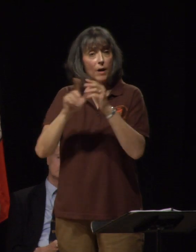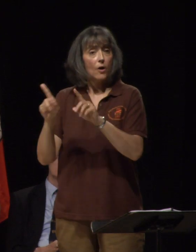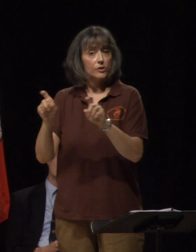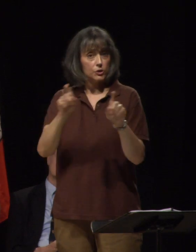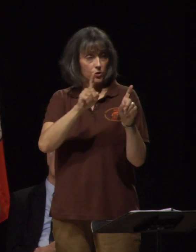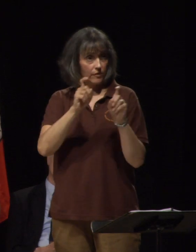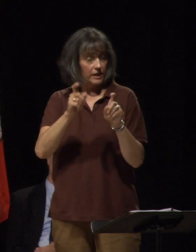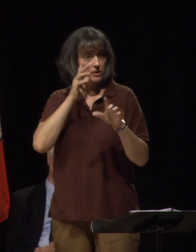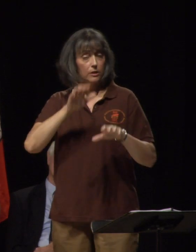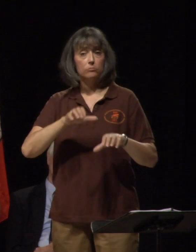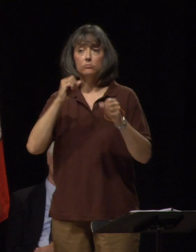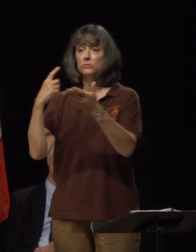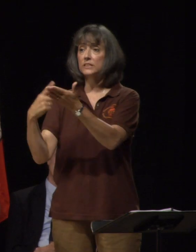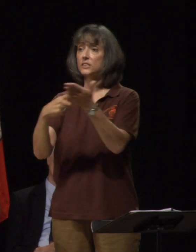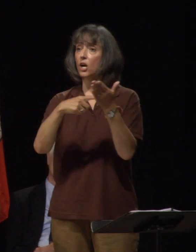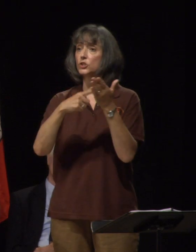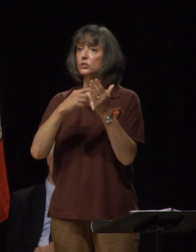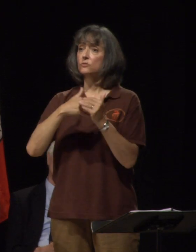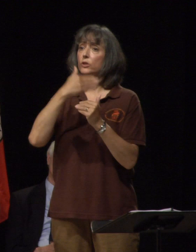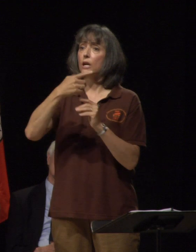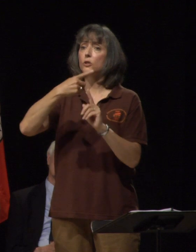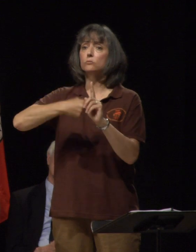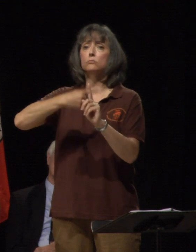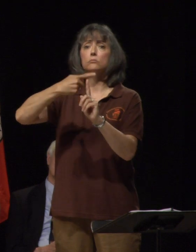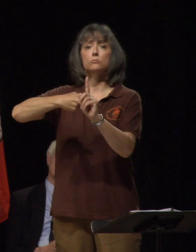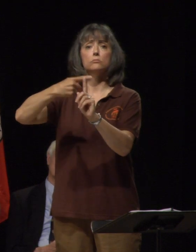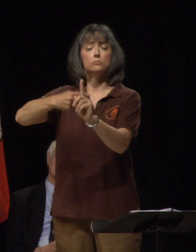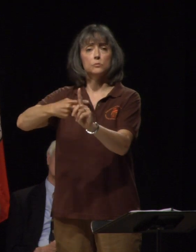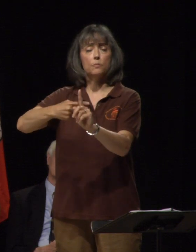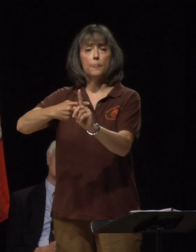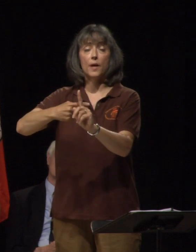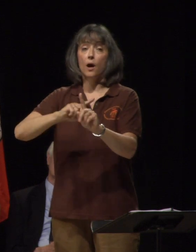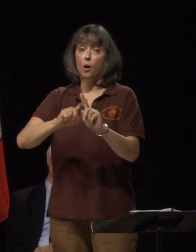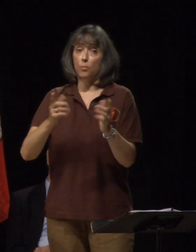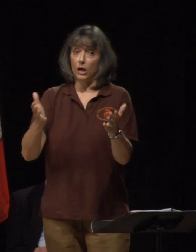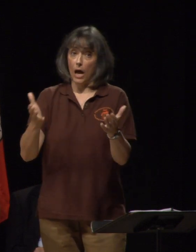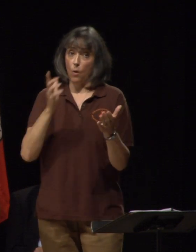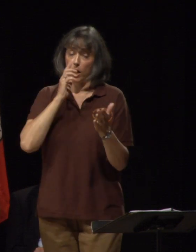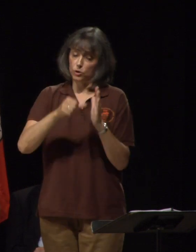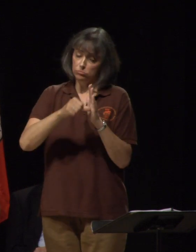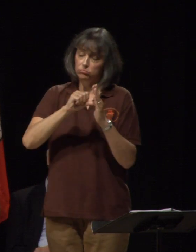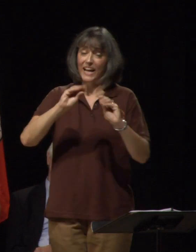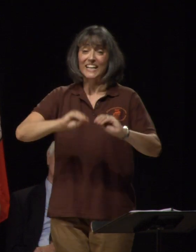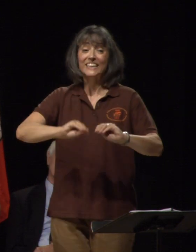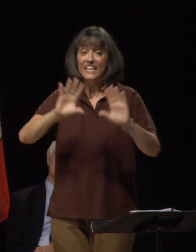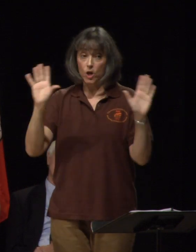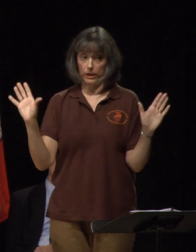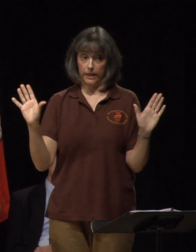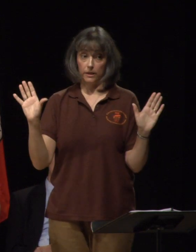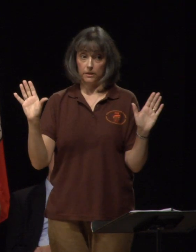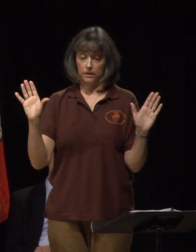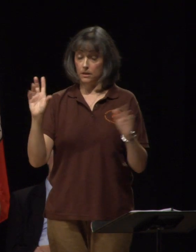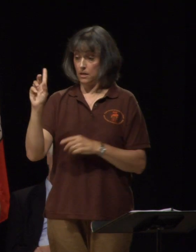COMING MONTHS. BUT TO BE UNEQUIVOCALLY CLEAR: THE DEANS AND I ARE NOT ONLY